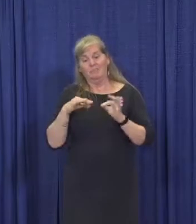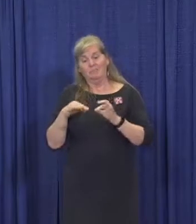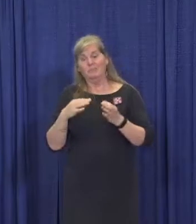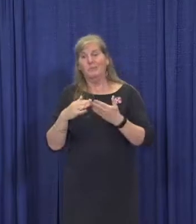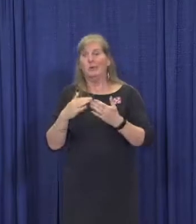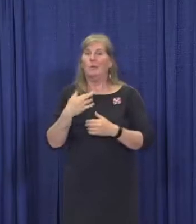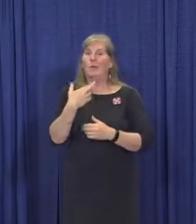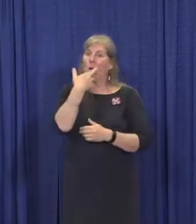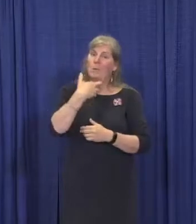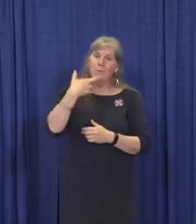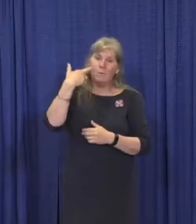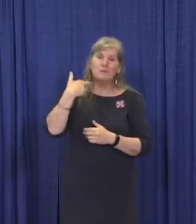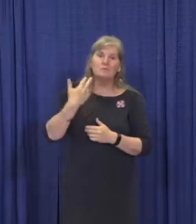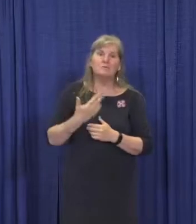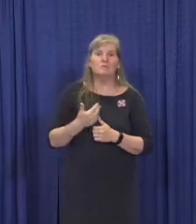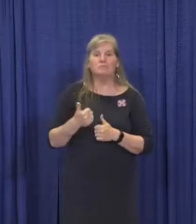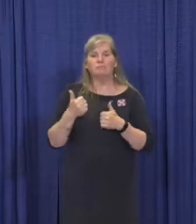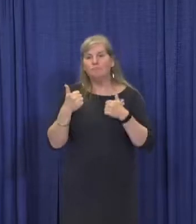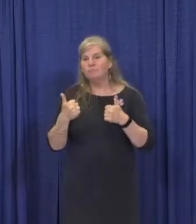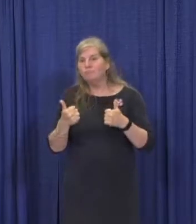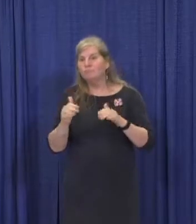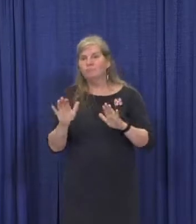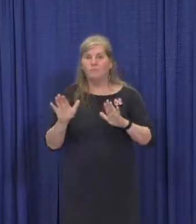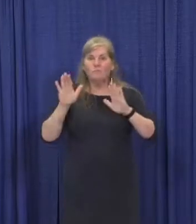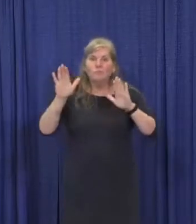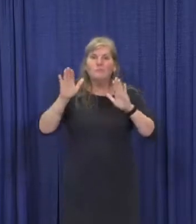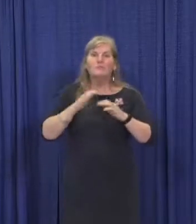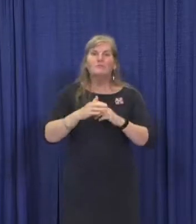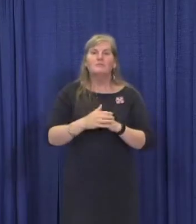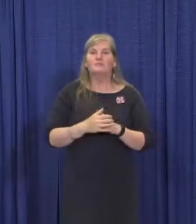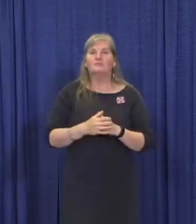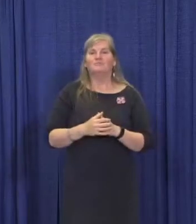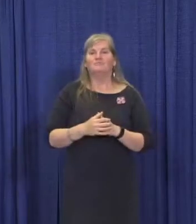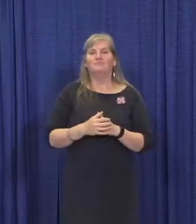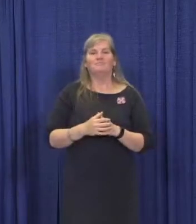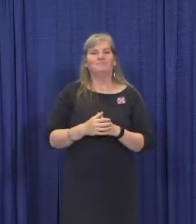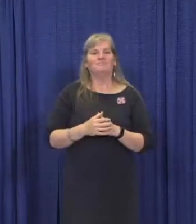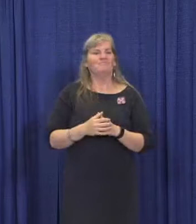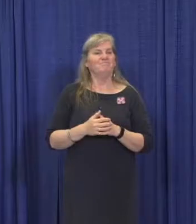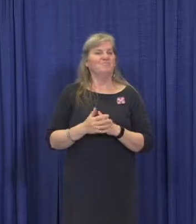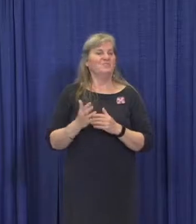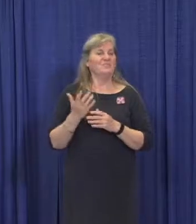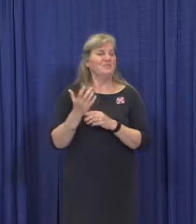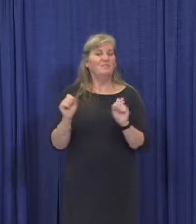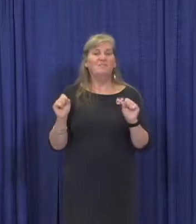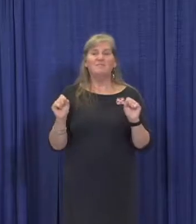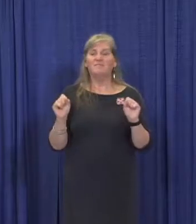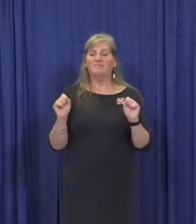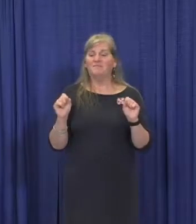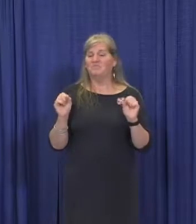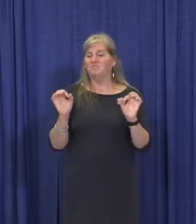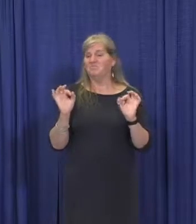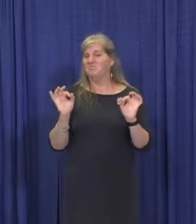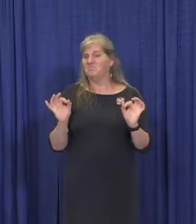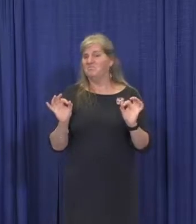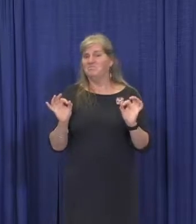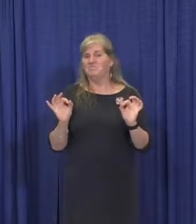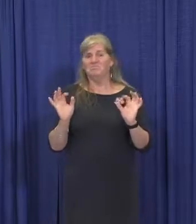times talking about restaurants in town and how amazing they have been to make sure folks and